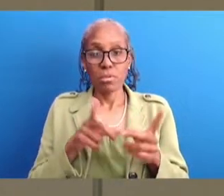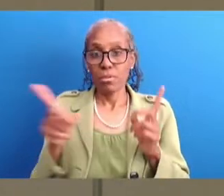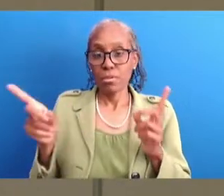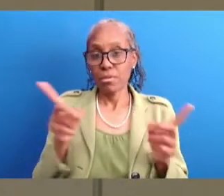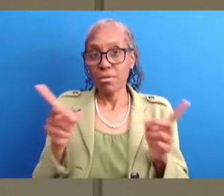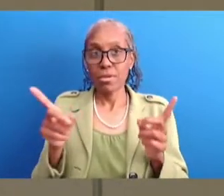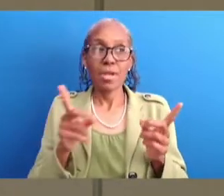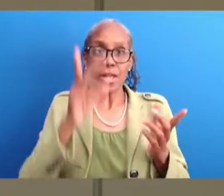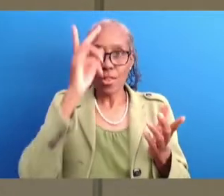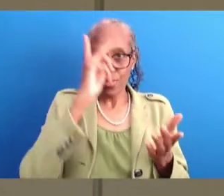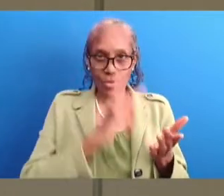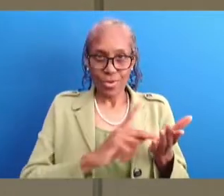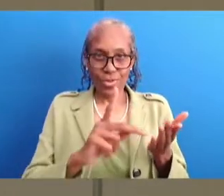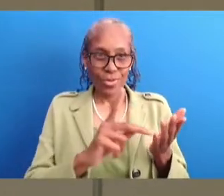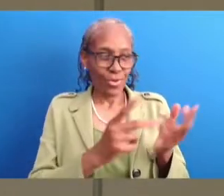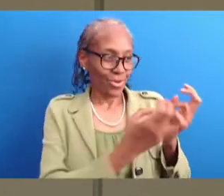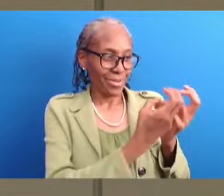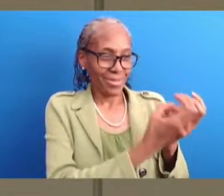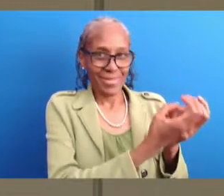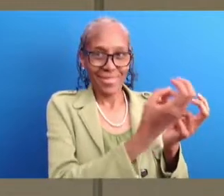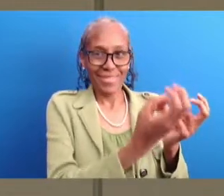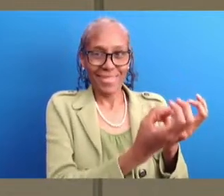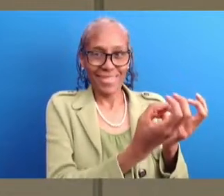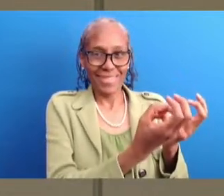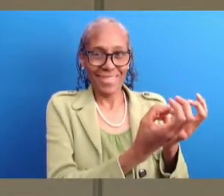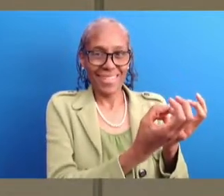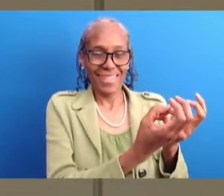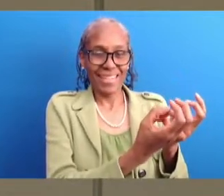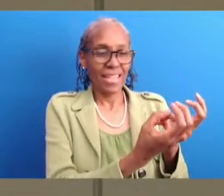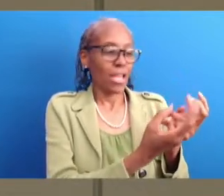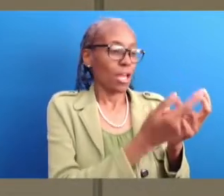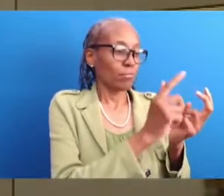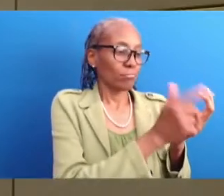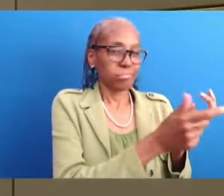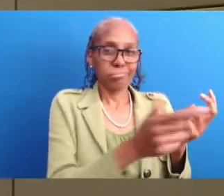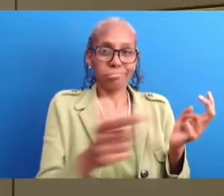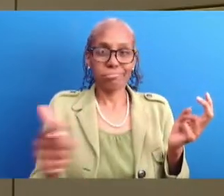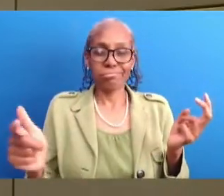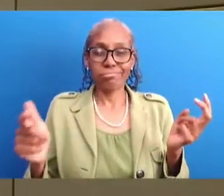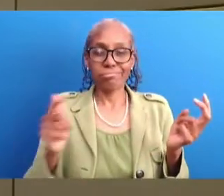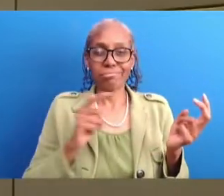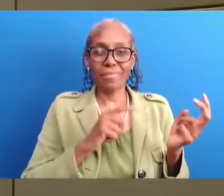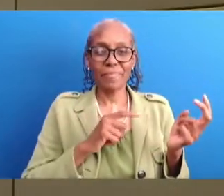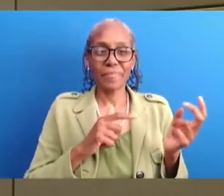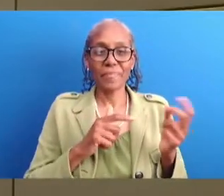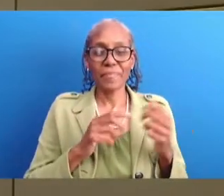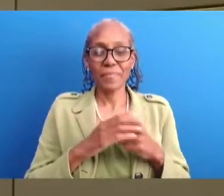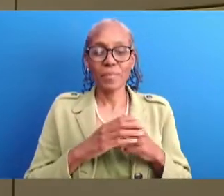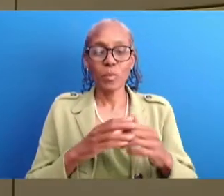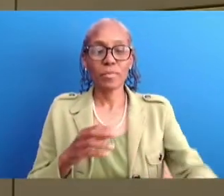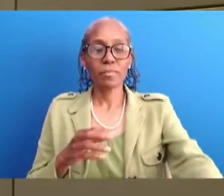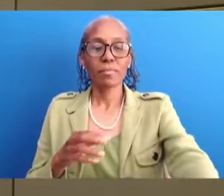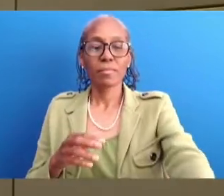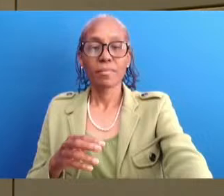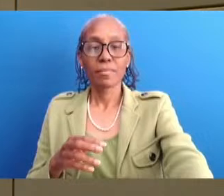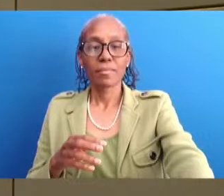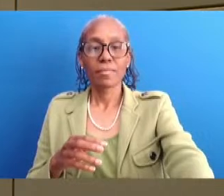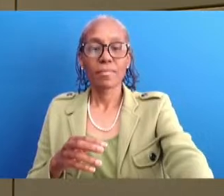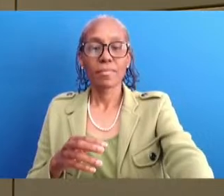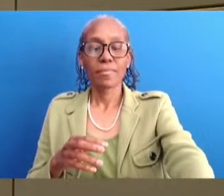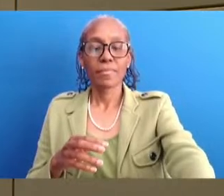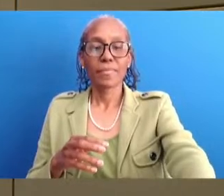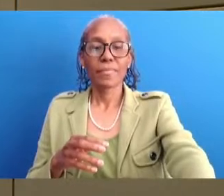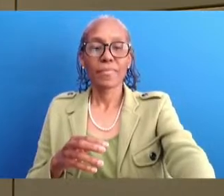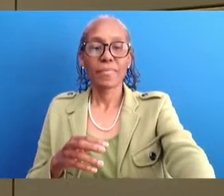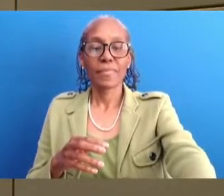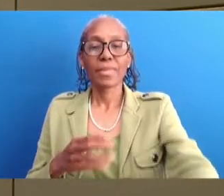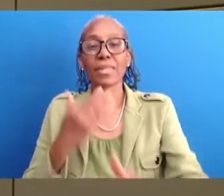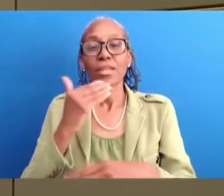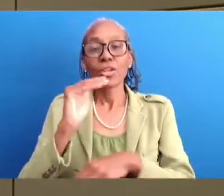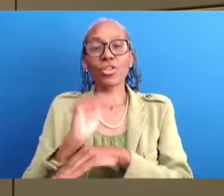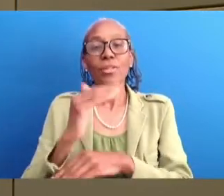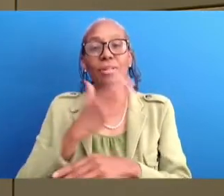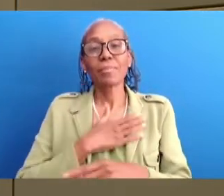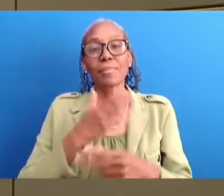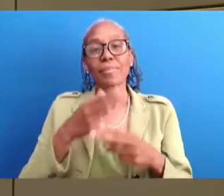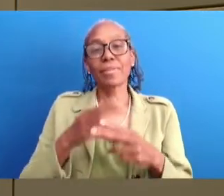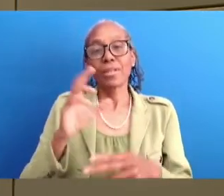WILL START WITH OUR CLERKS.